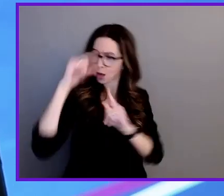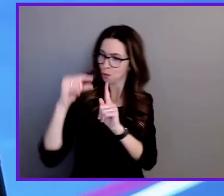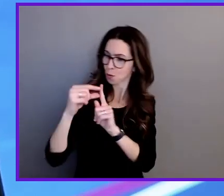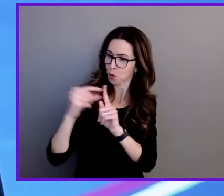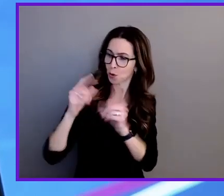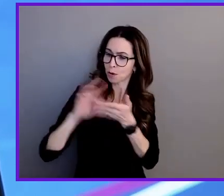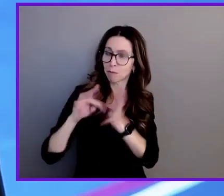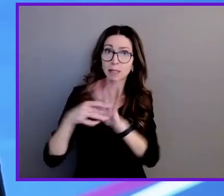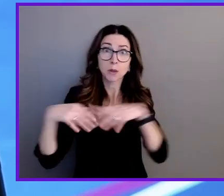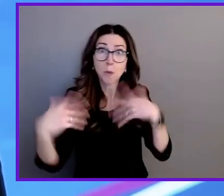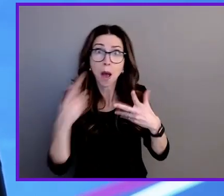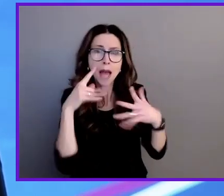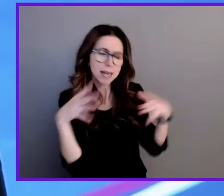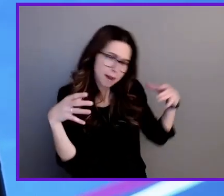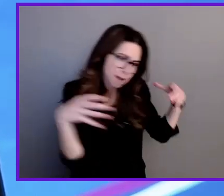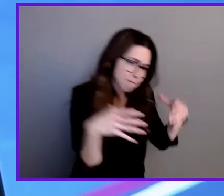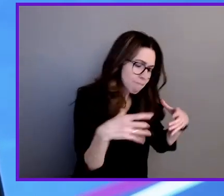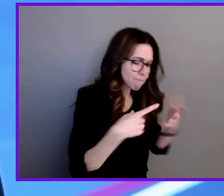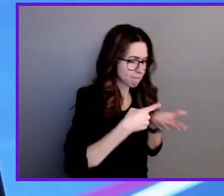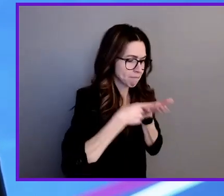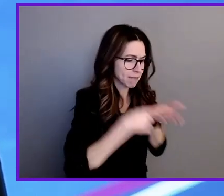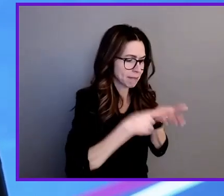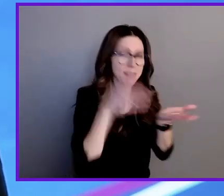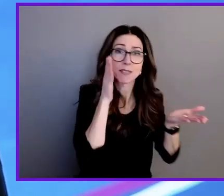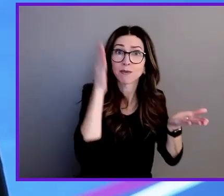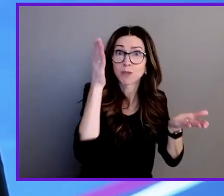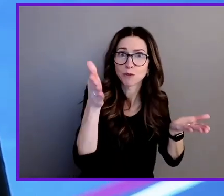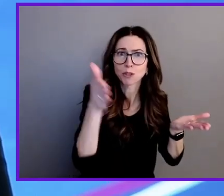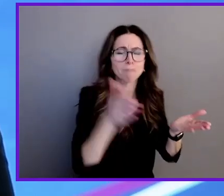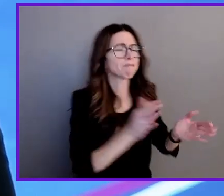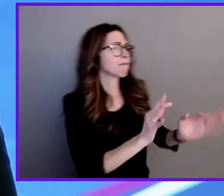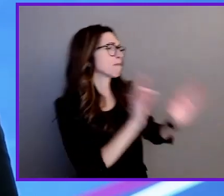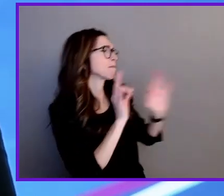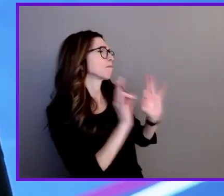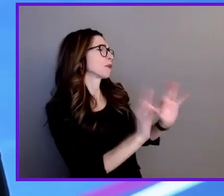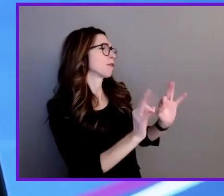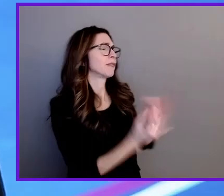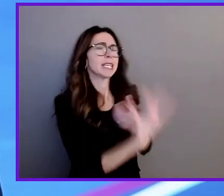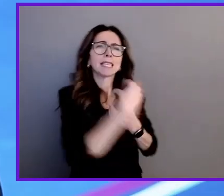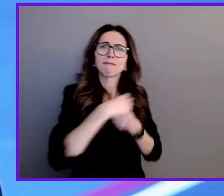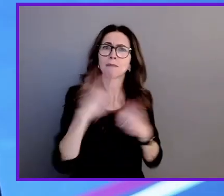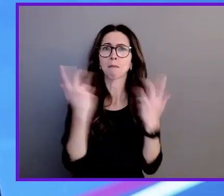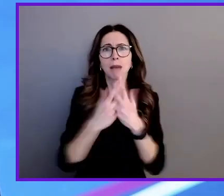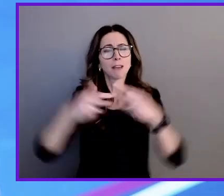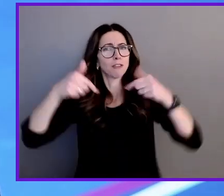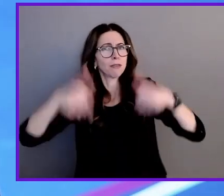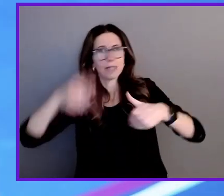The new name is very fitting for our Annual Public Meeting as we come together to discuss the future of the arts,